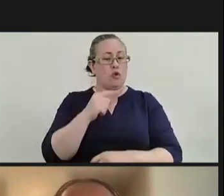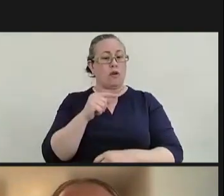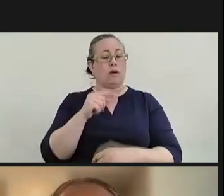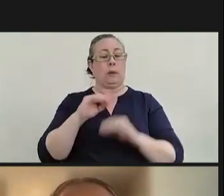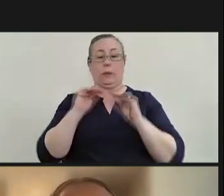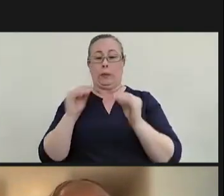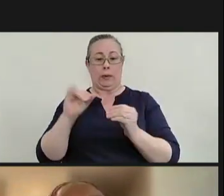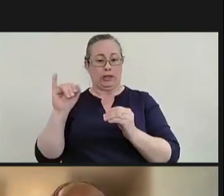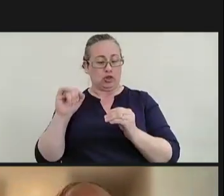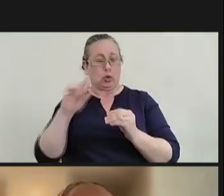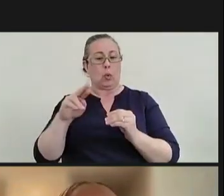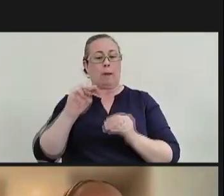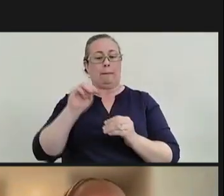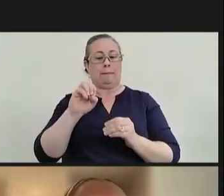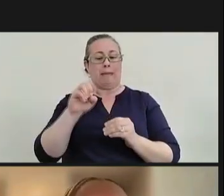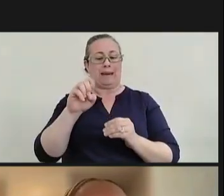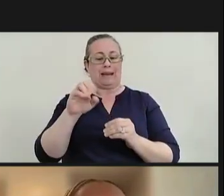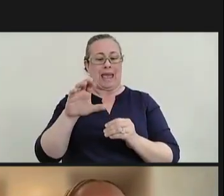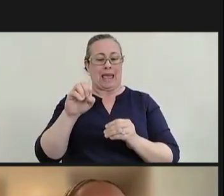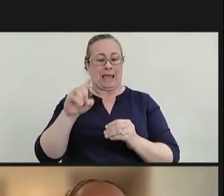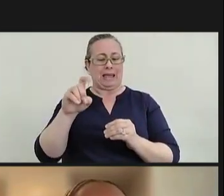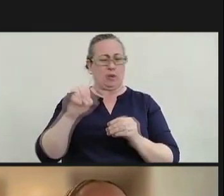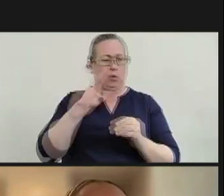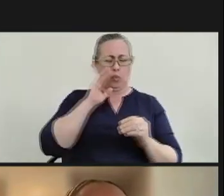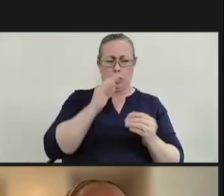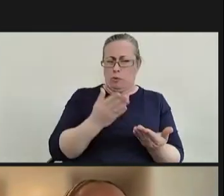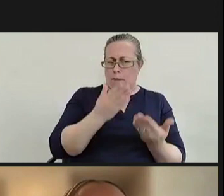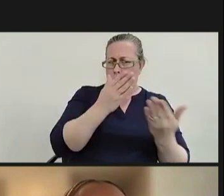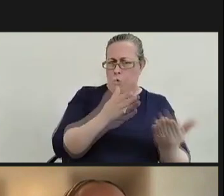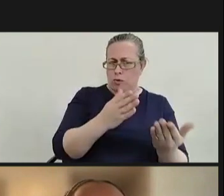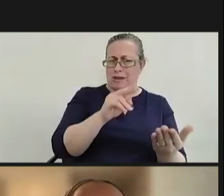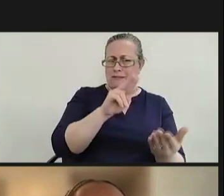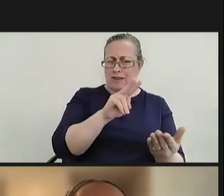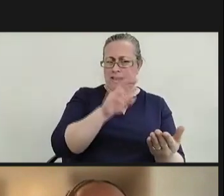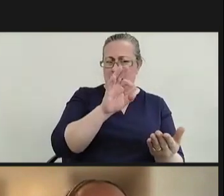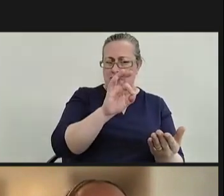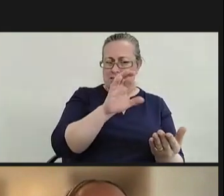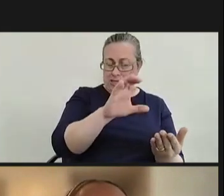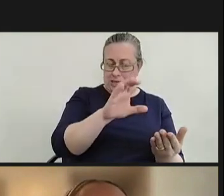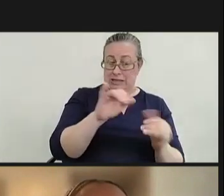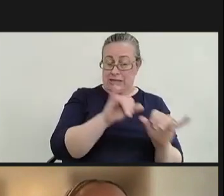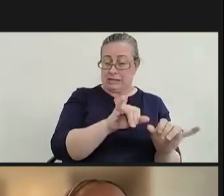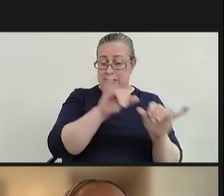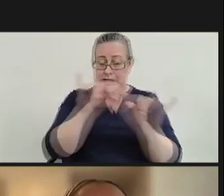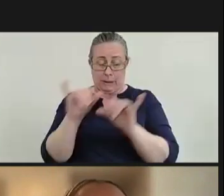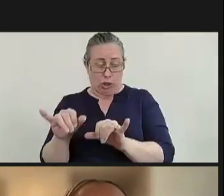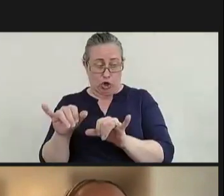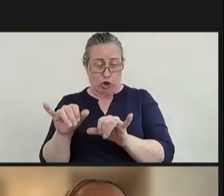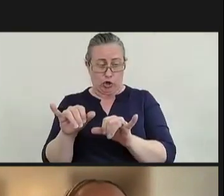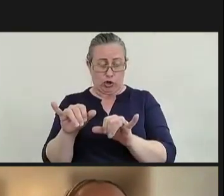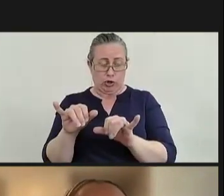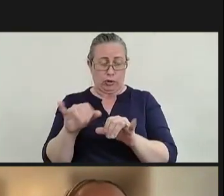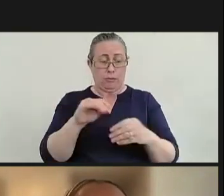Would the proposed VFA be similar in providing vaccines to the office for